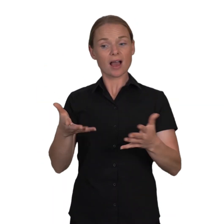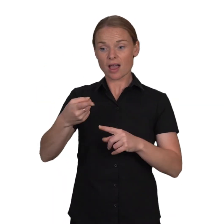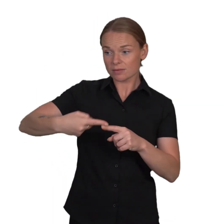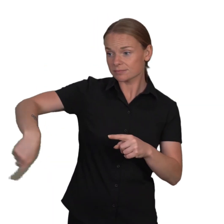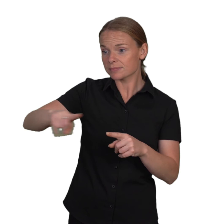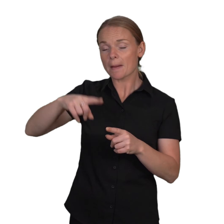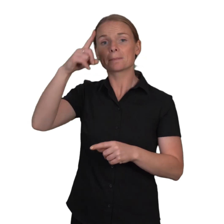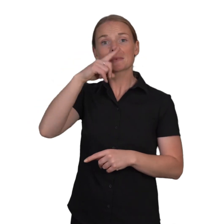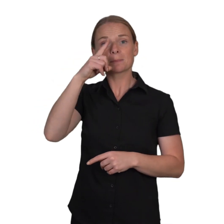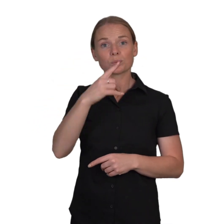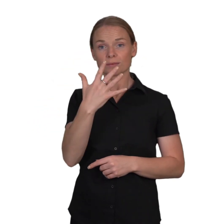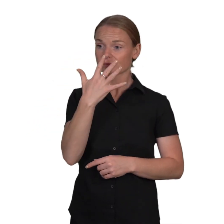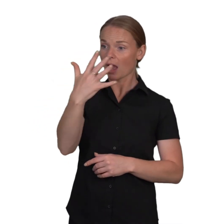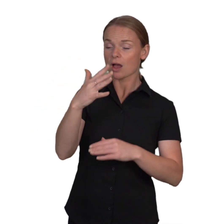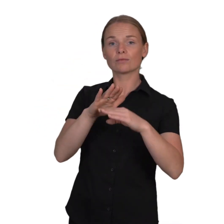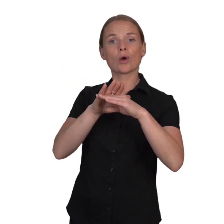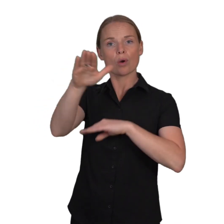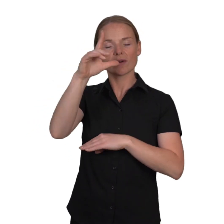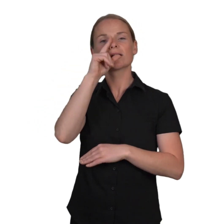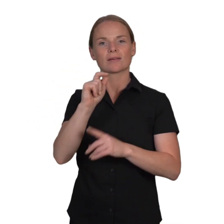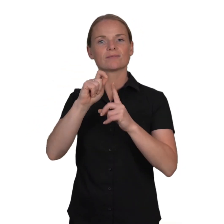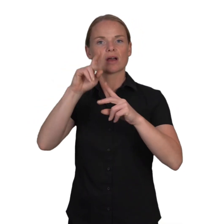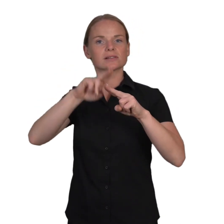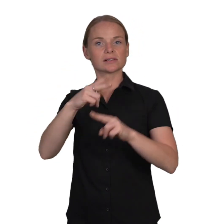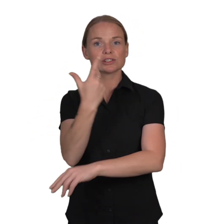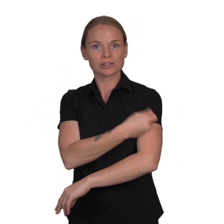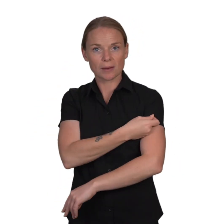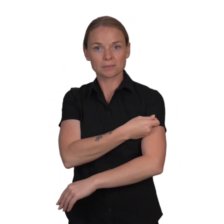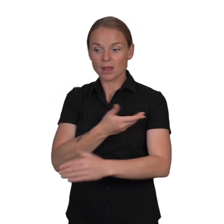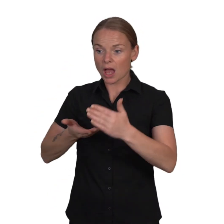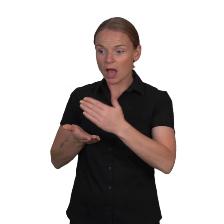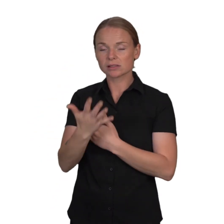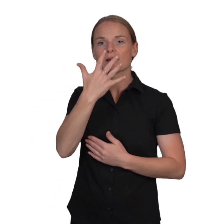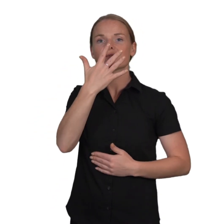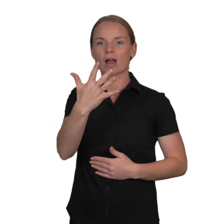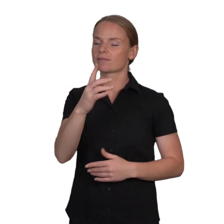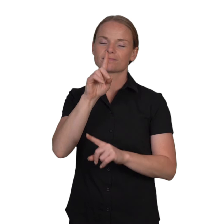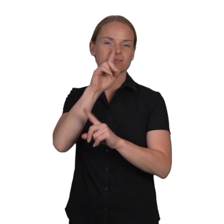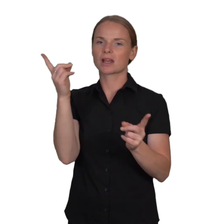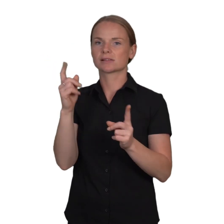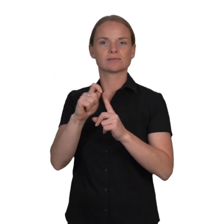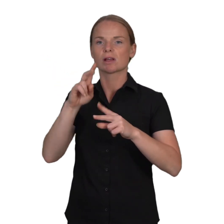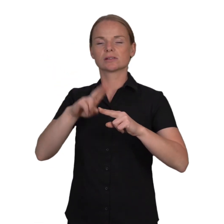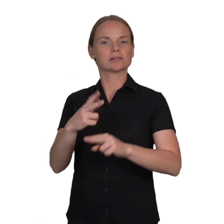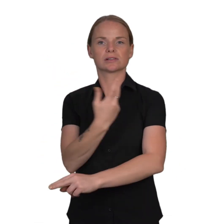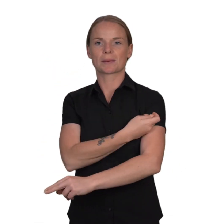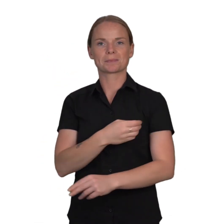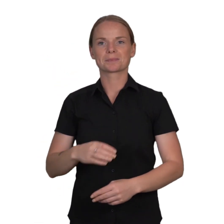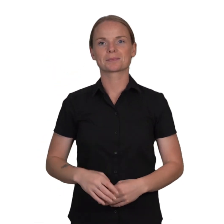Pfizer has been provisionally approved for use in people aged 5 years or older and cannot be given to younger people.